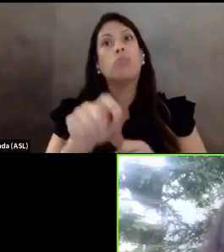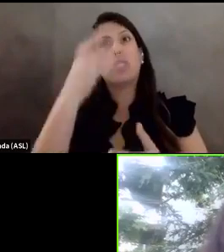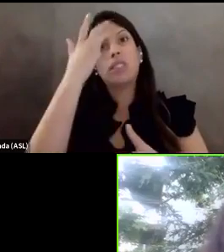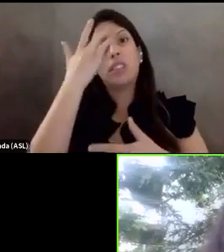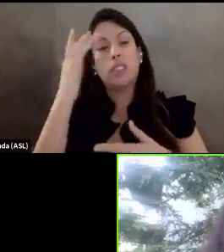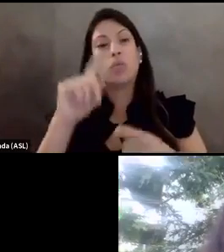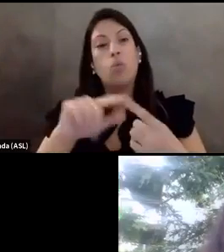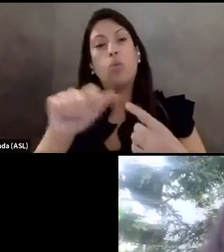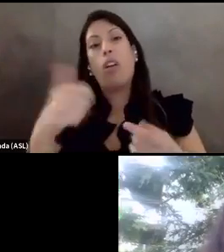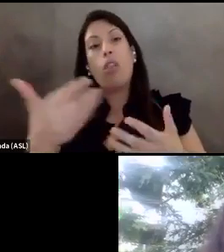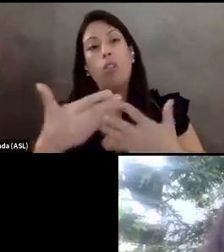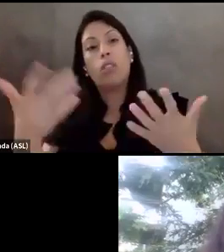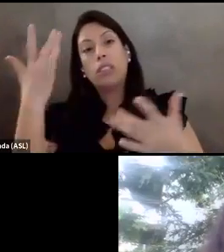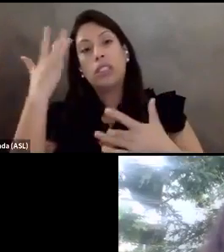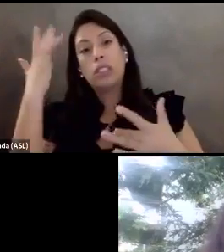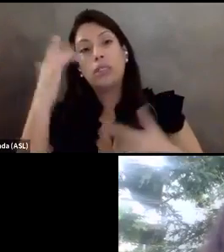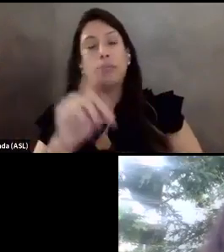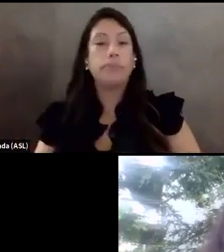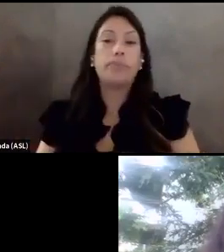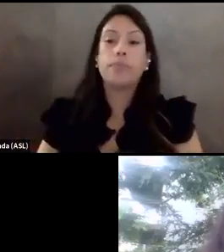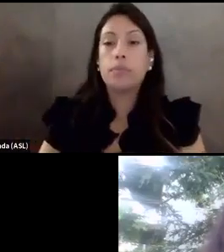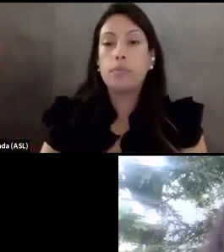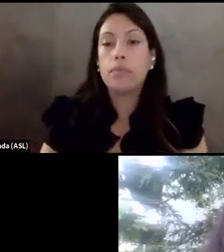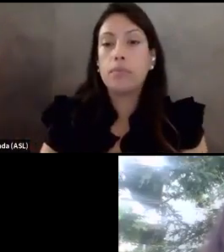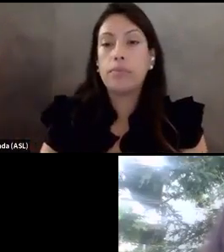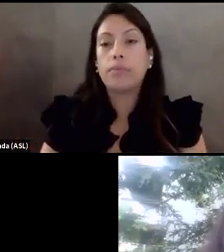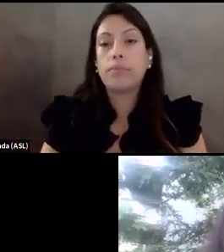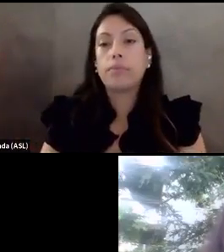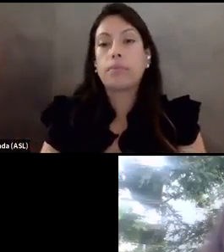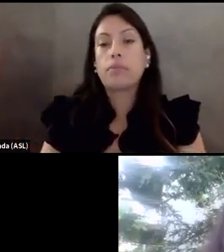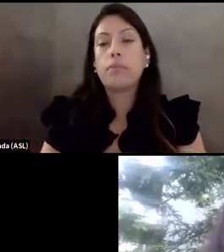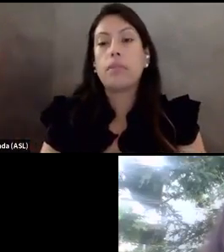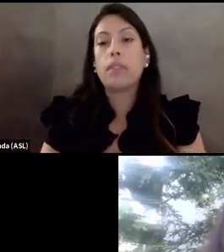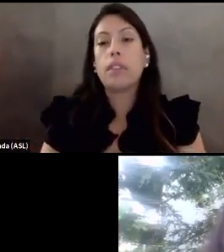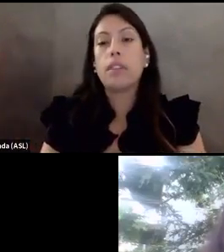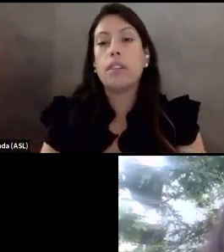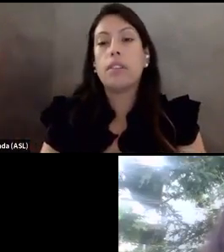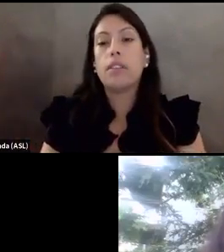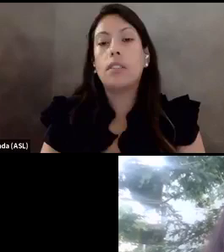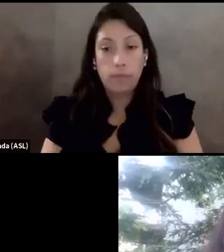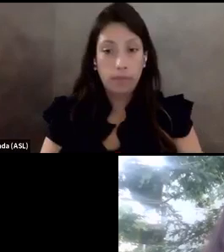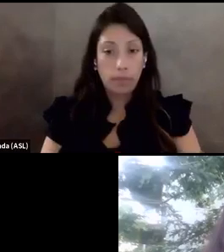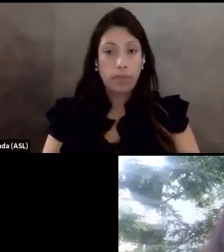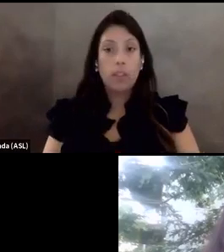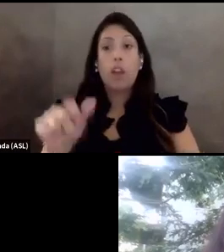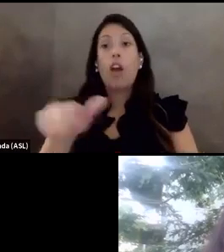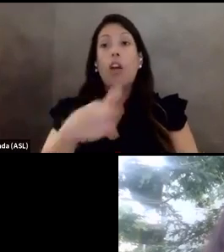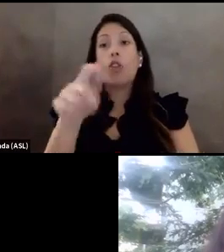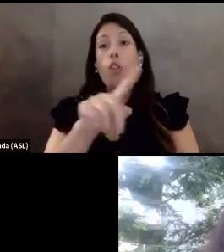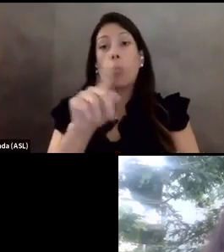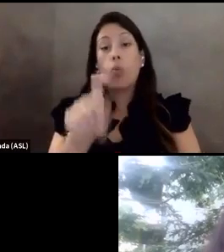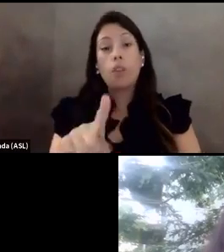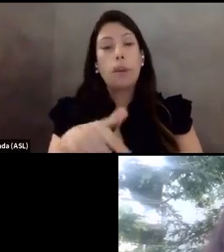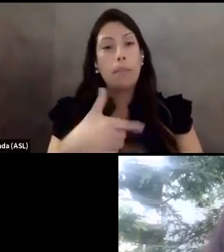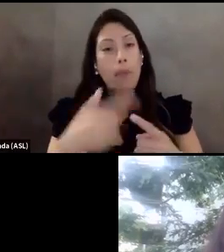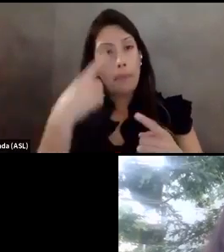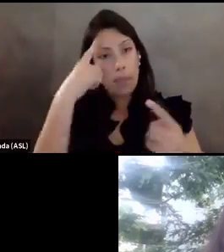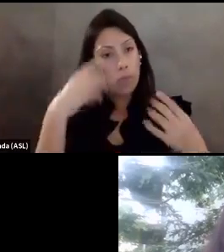That's great. Thank you. We have another question about mental health concerns in our county.